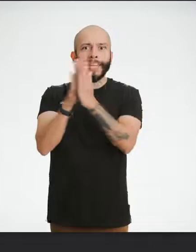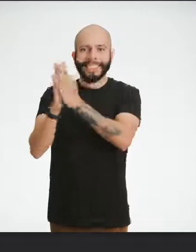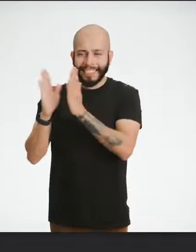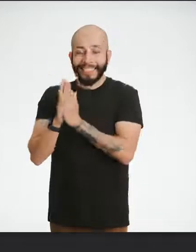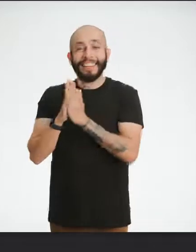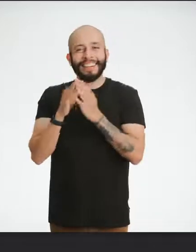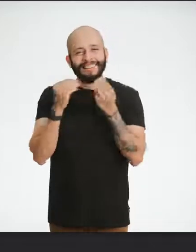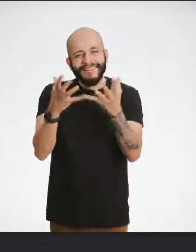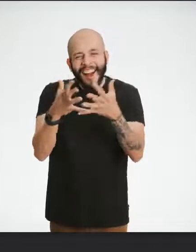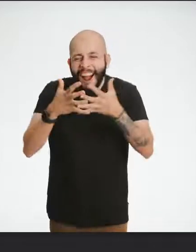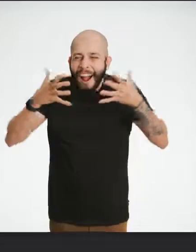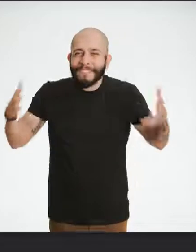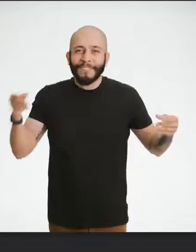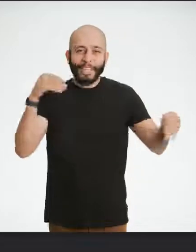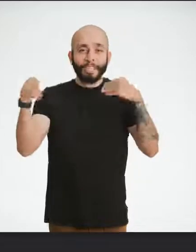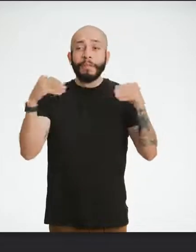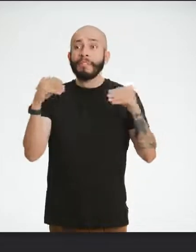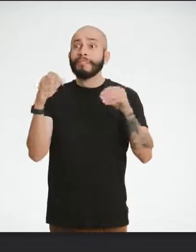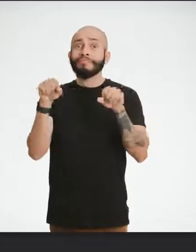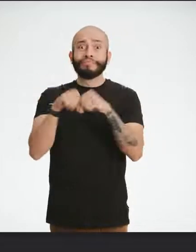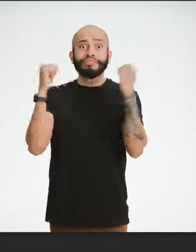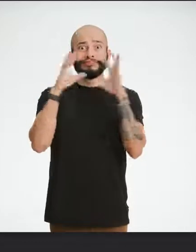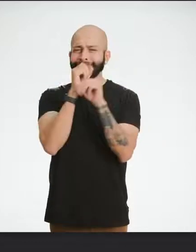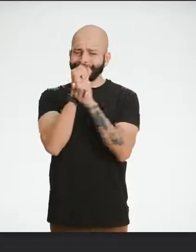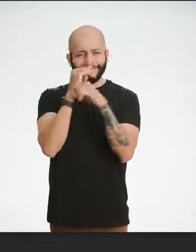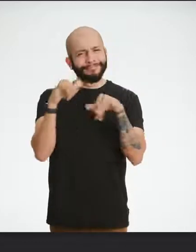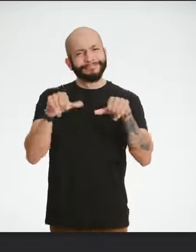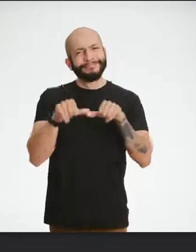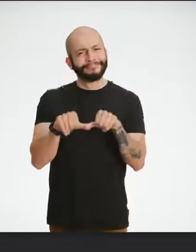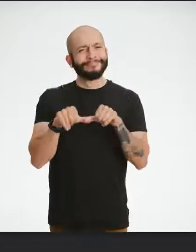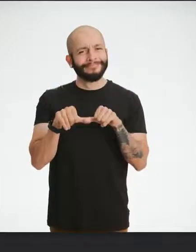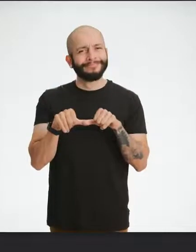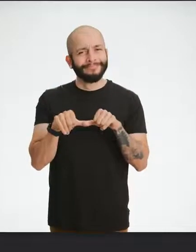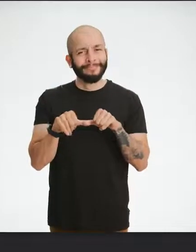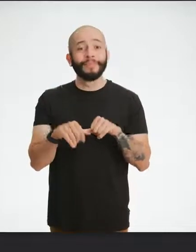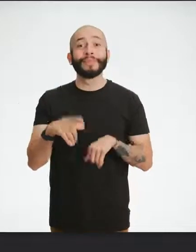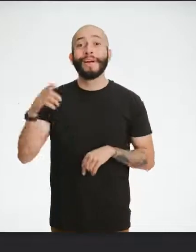dramatically more flexibility, all without compromising user privacy.